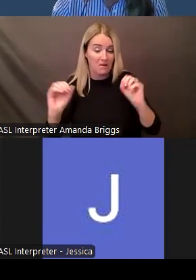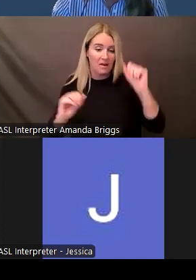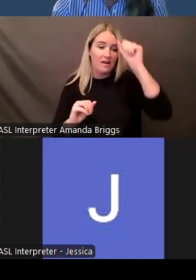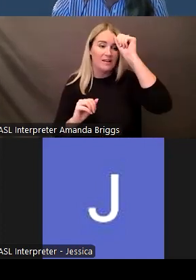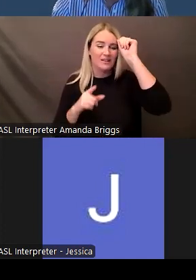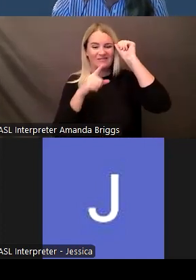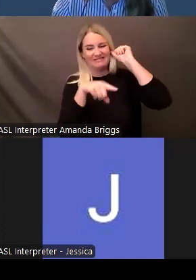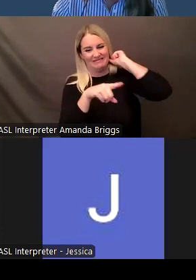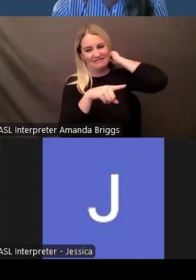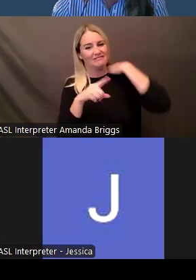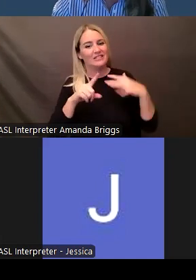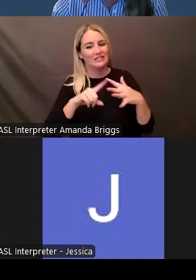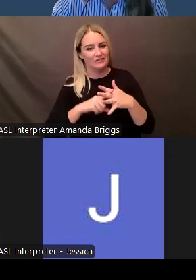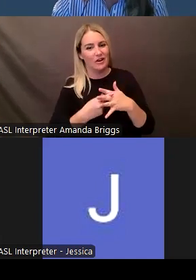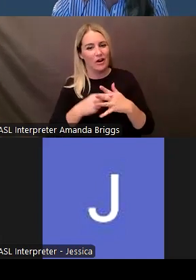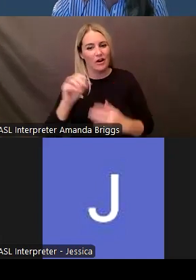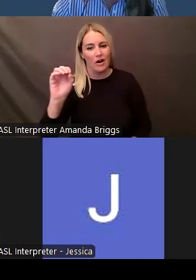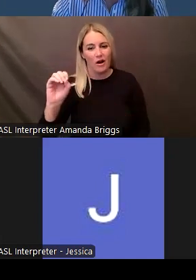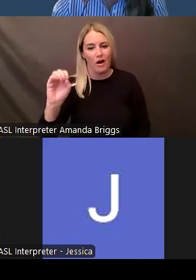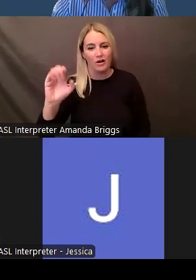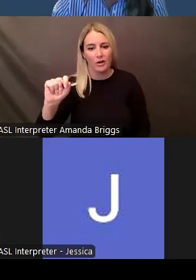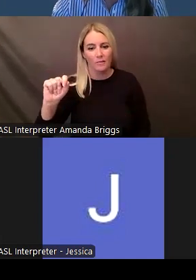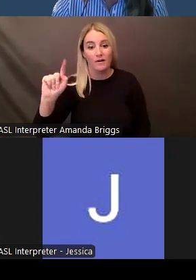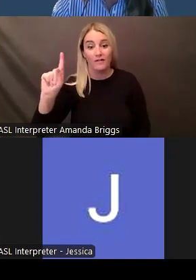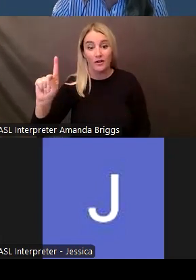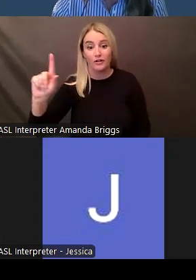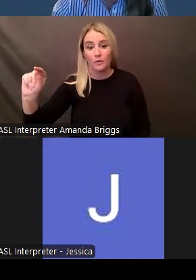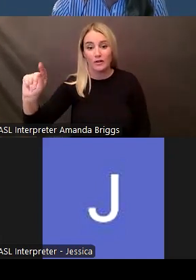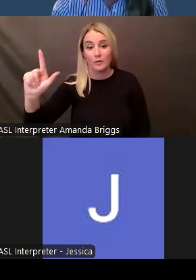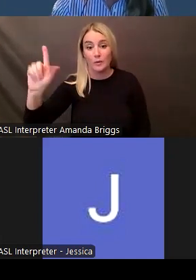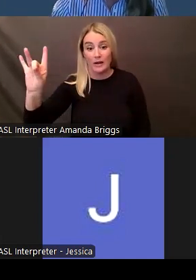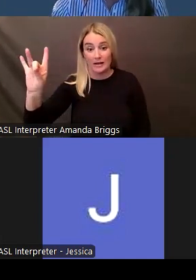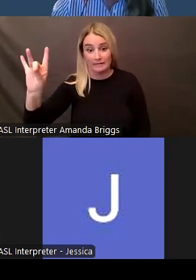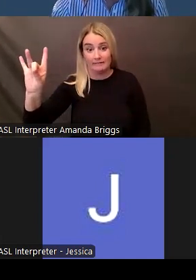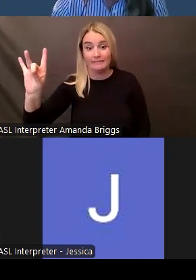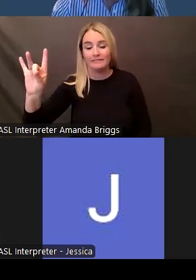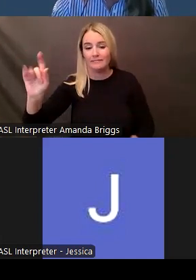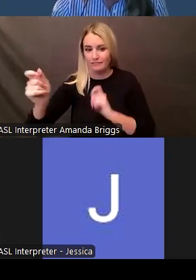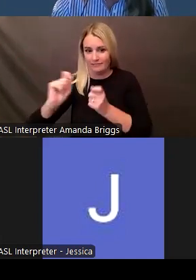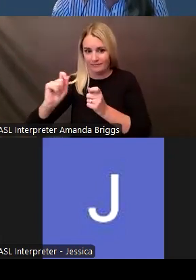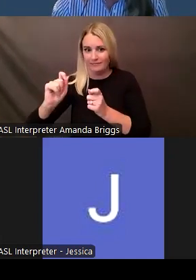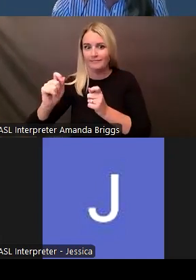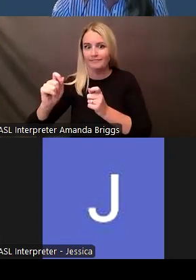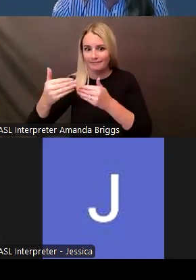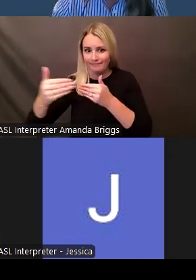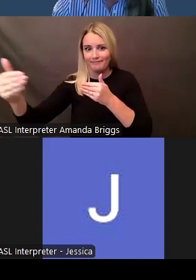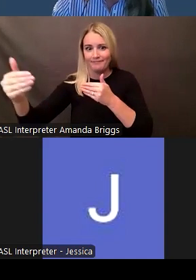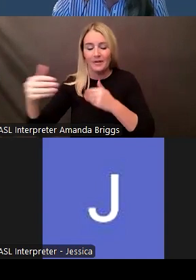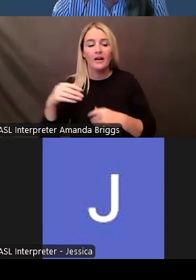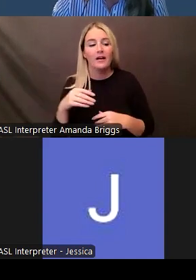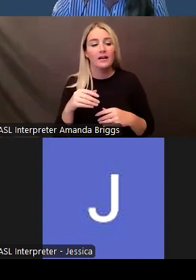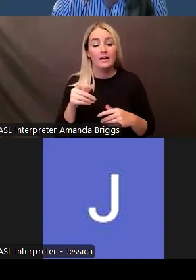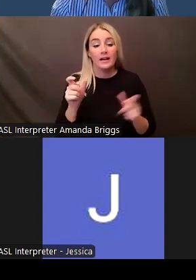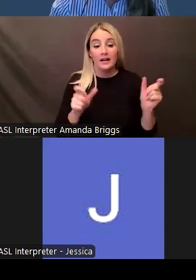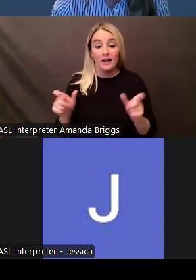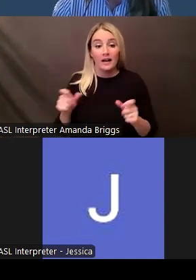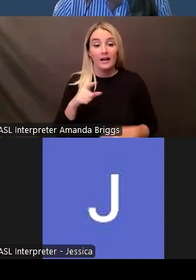is that starting October 1st of 2028, individuals in the adult Medicaid